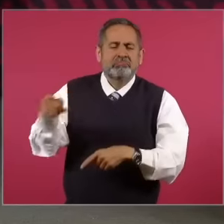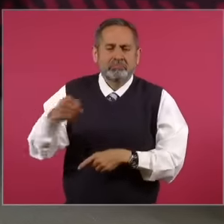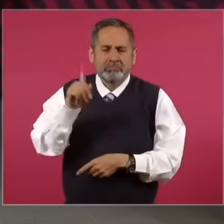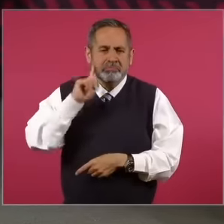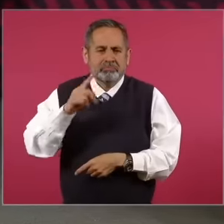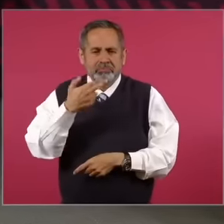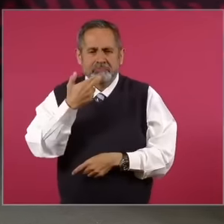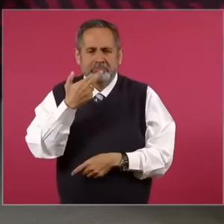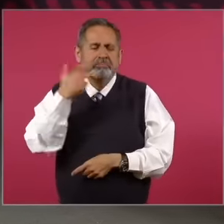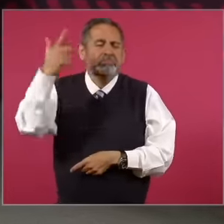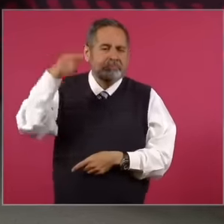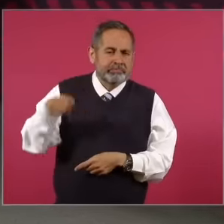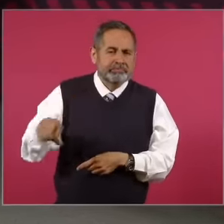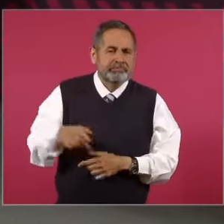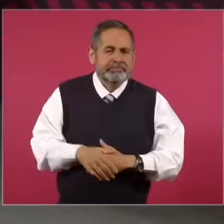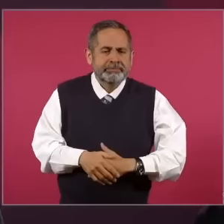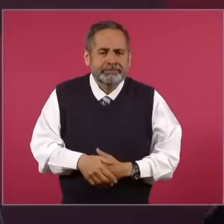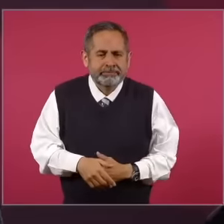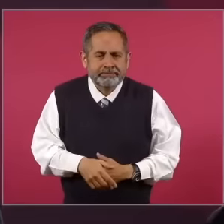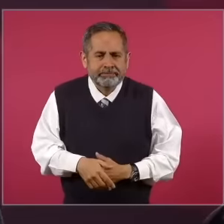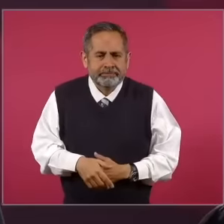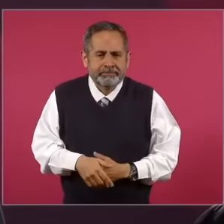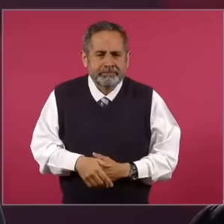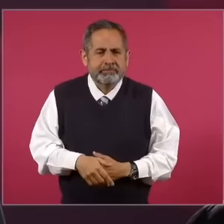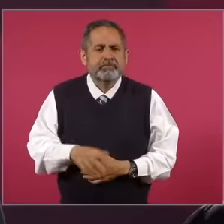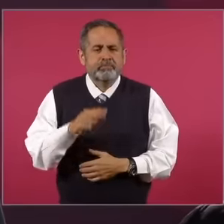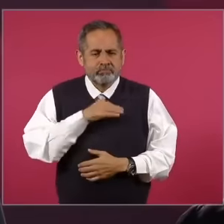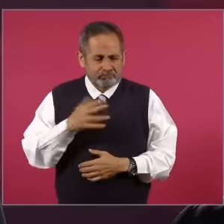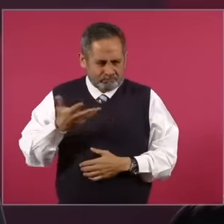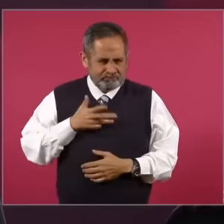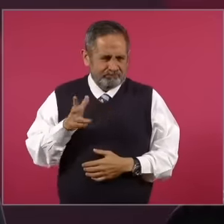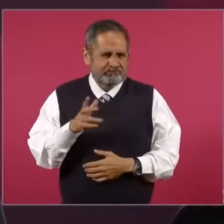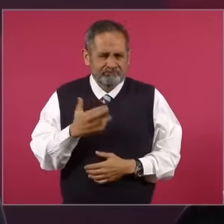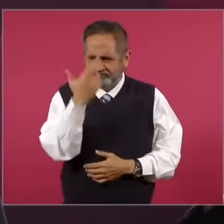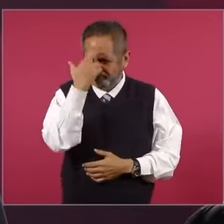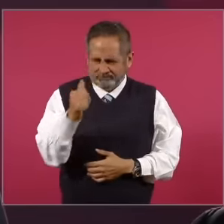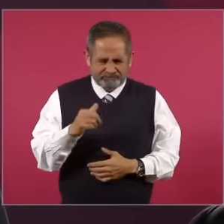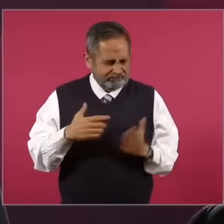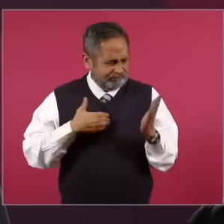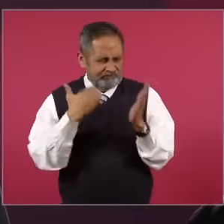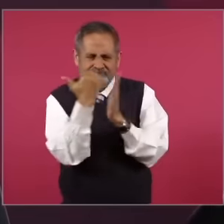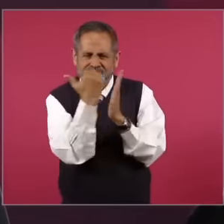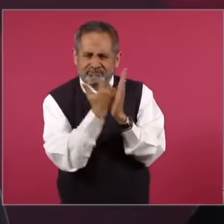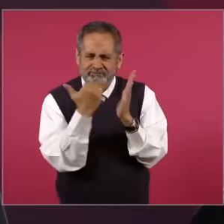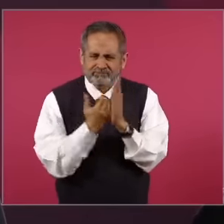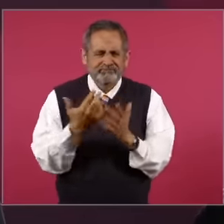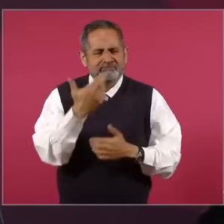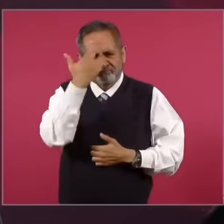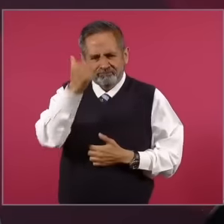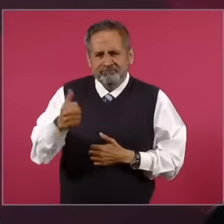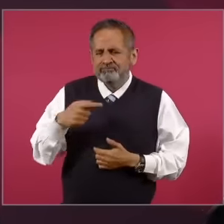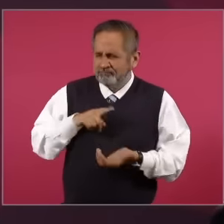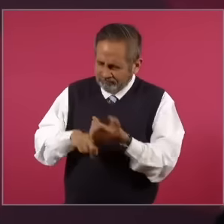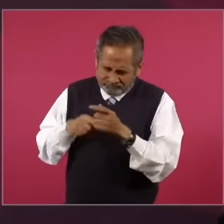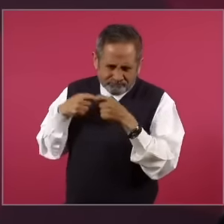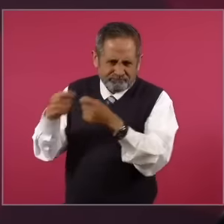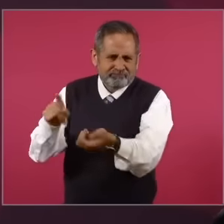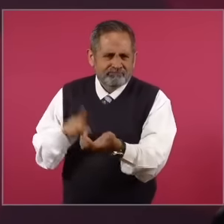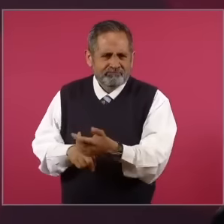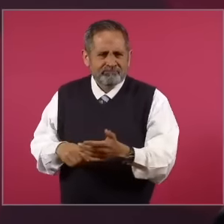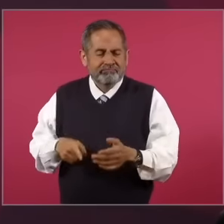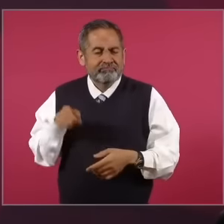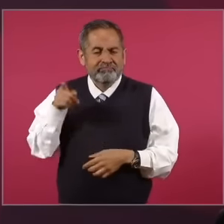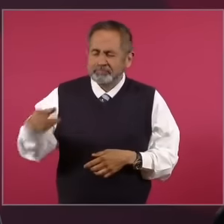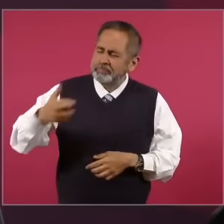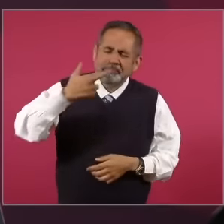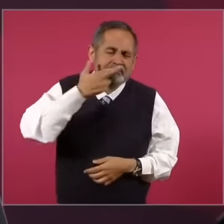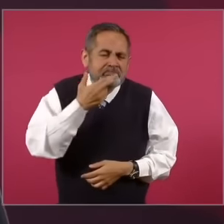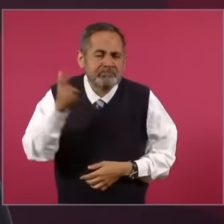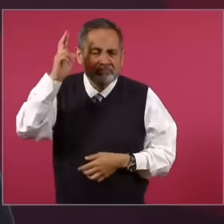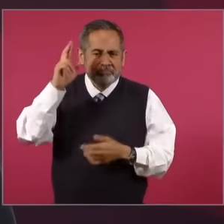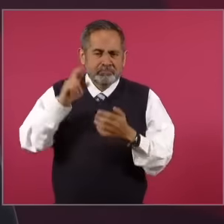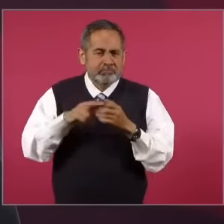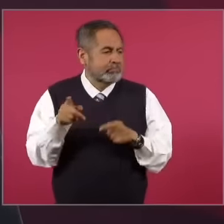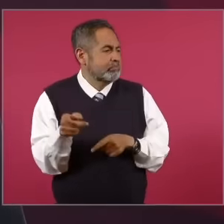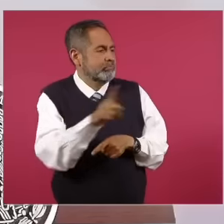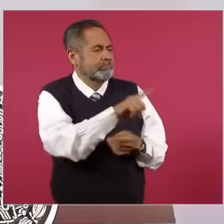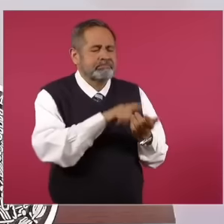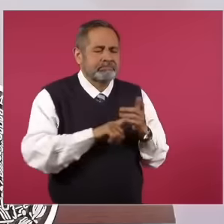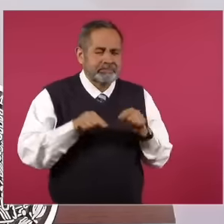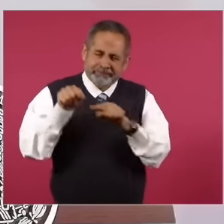and I will I can found this one, I can found it. It's the best thing that could have happened to our country